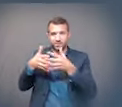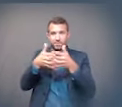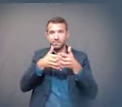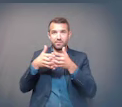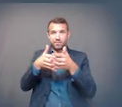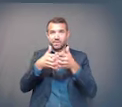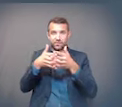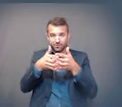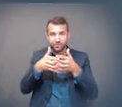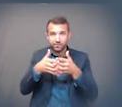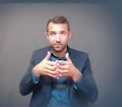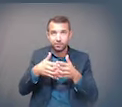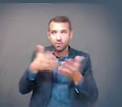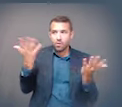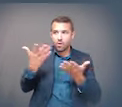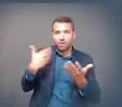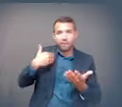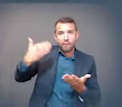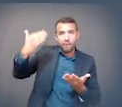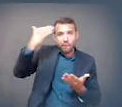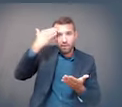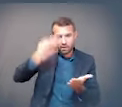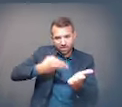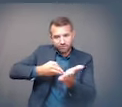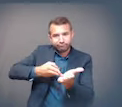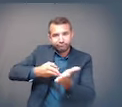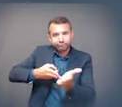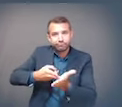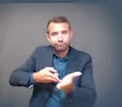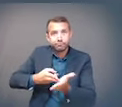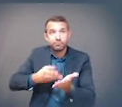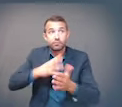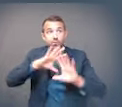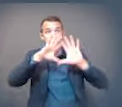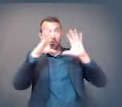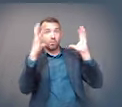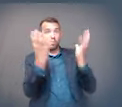And here is what I know to be true, this world is not enough.